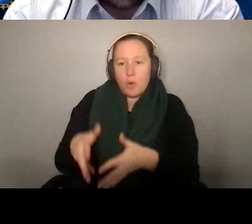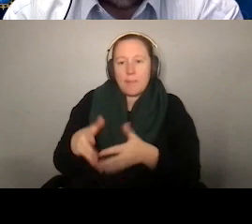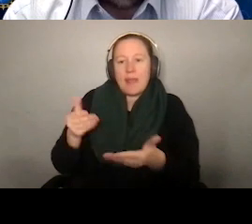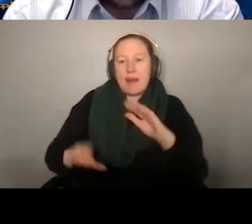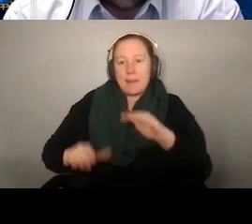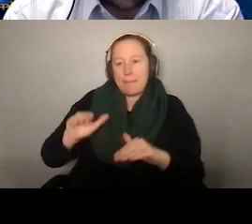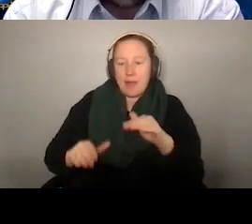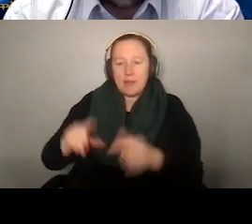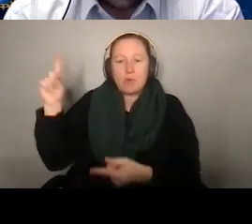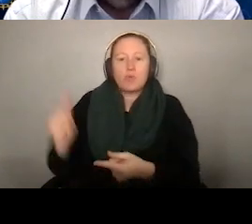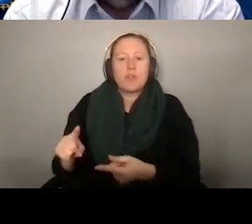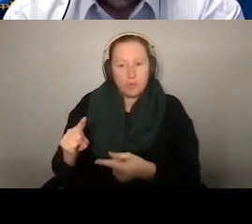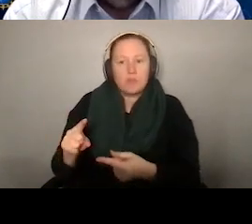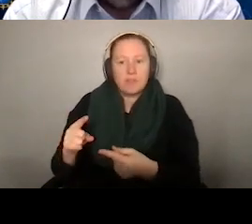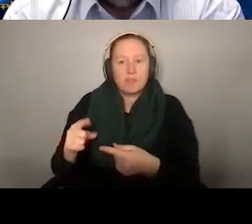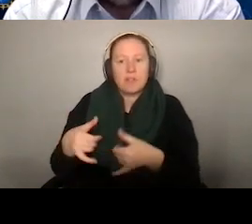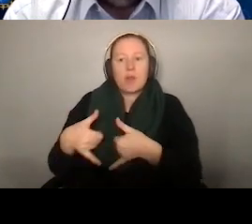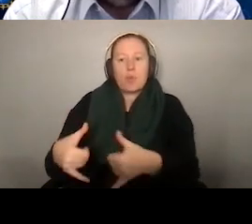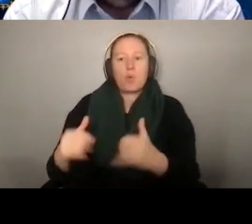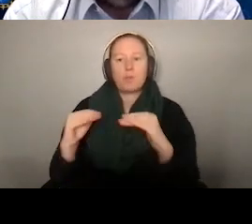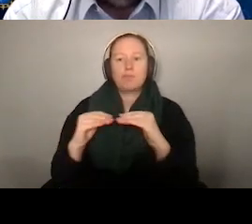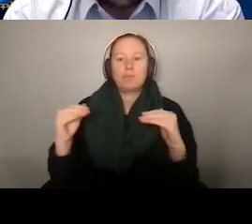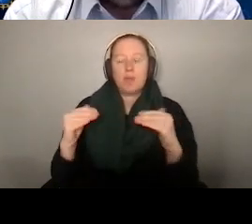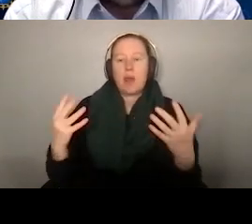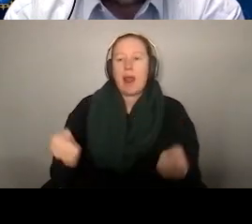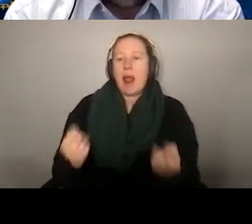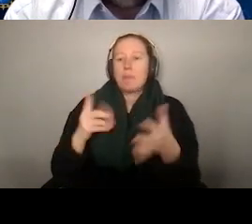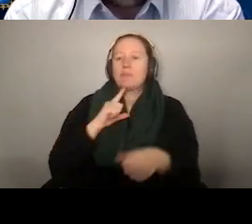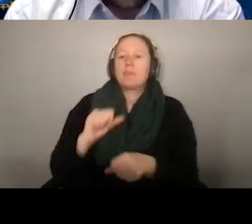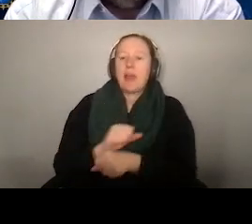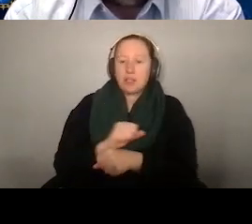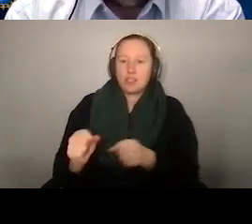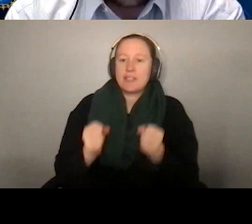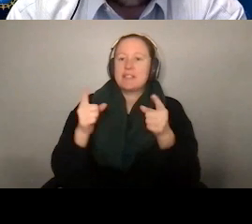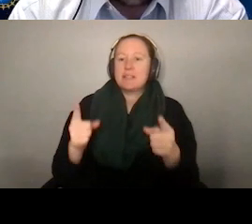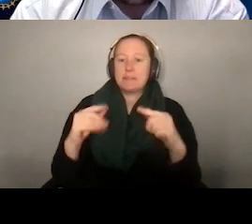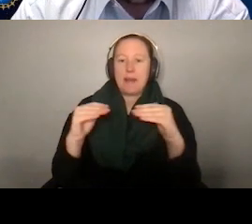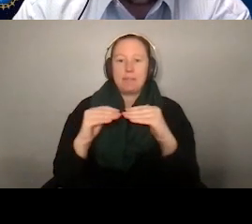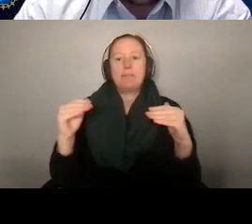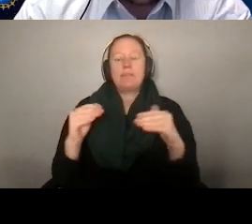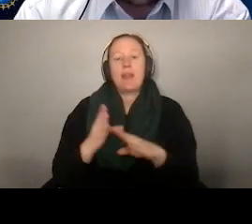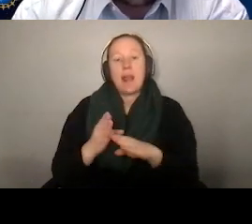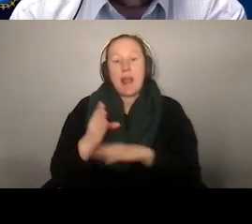the amount to equal the expended amount. After this 120 day closeout,